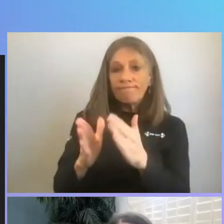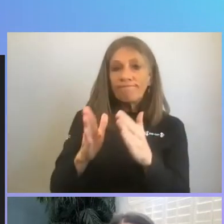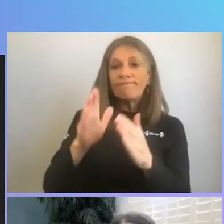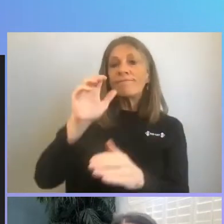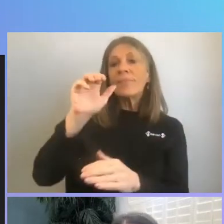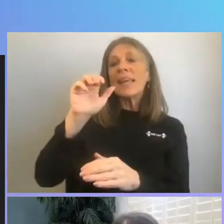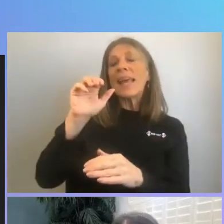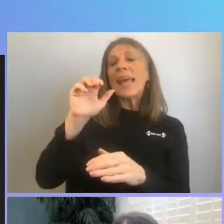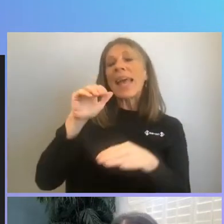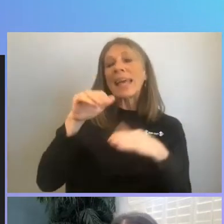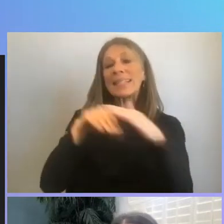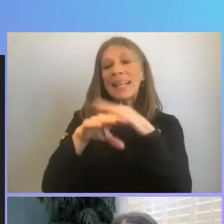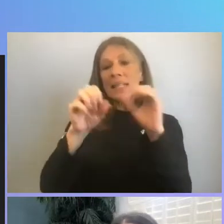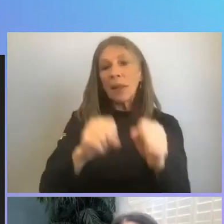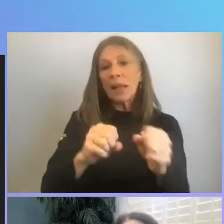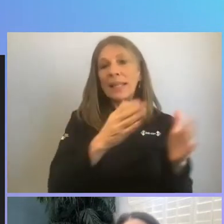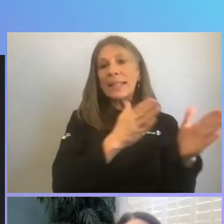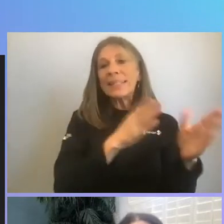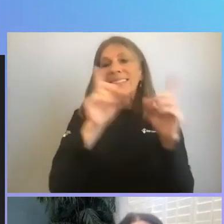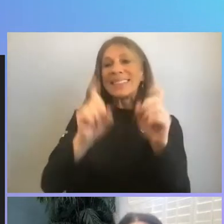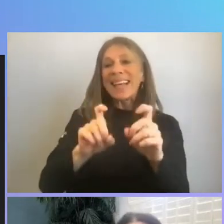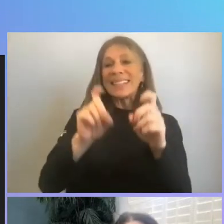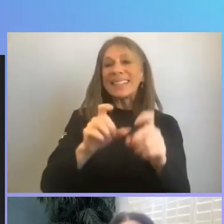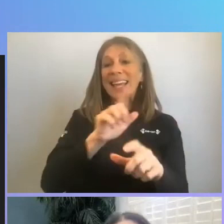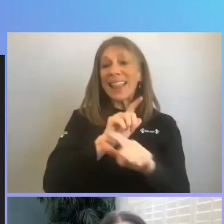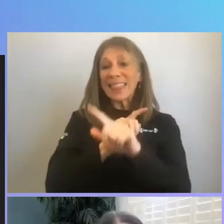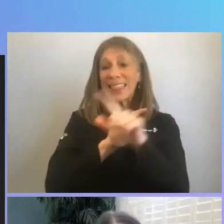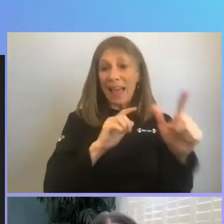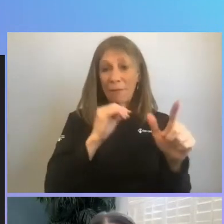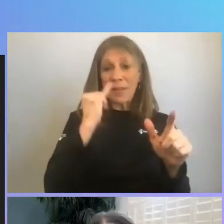far left into your cycle. If you're a developer, not a